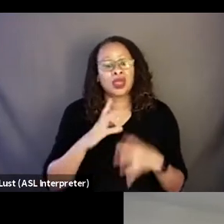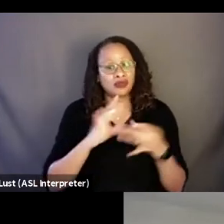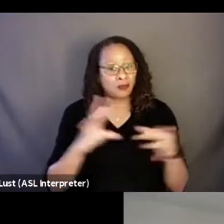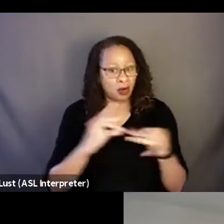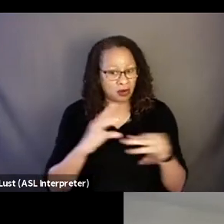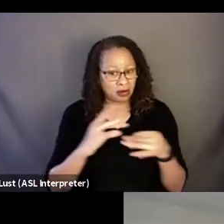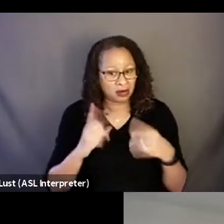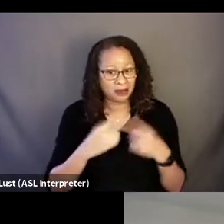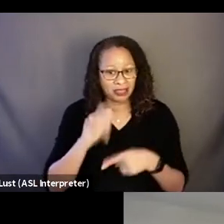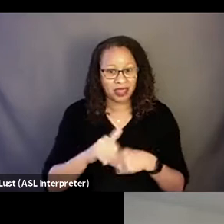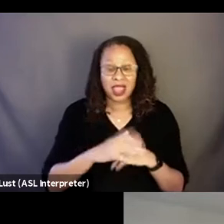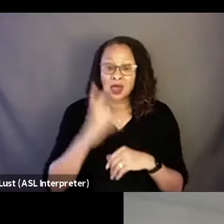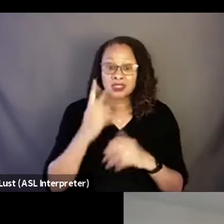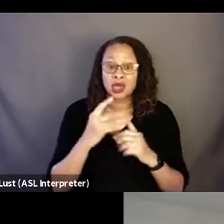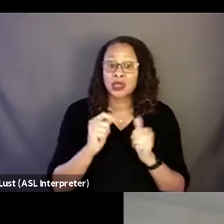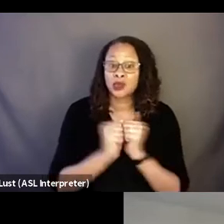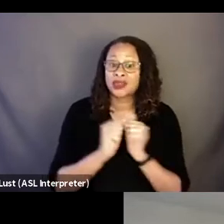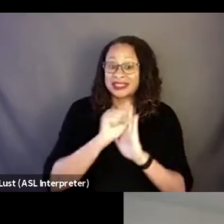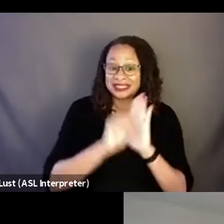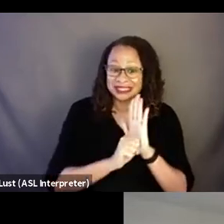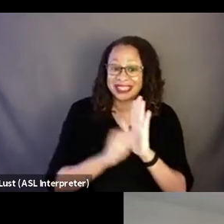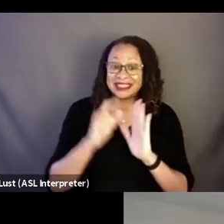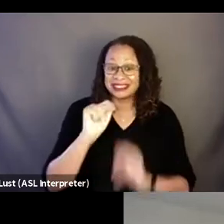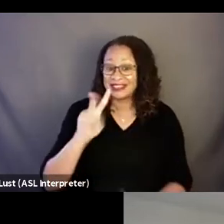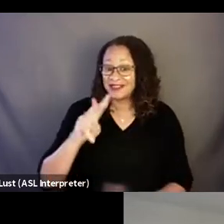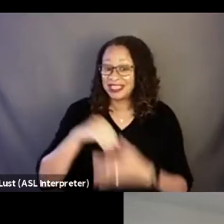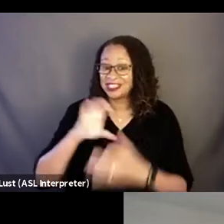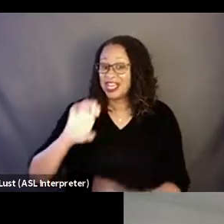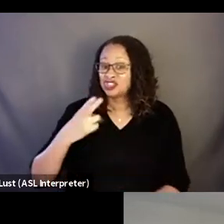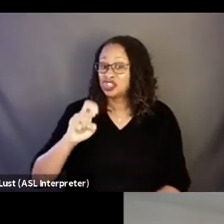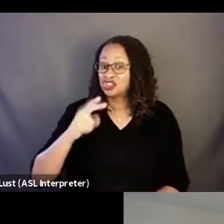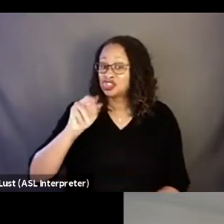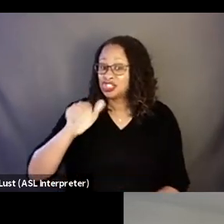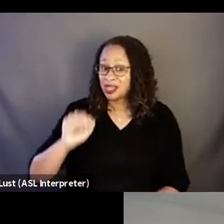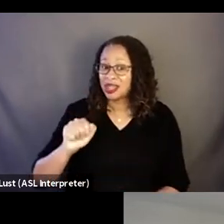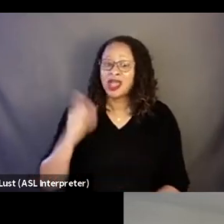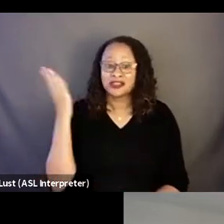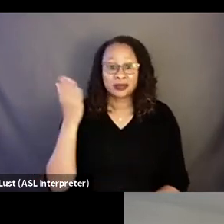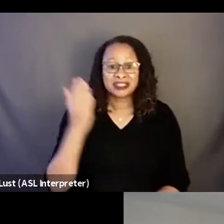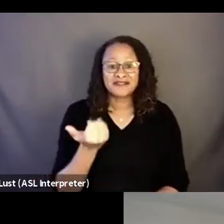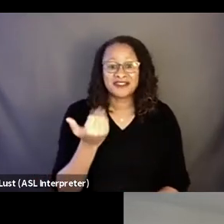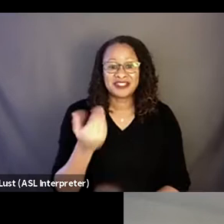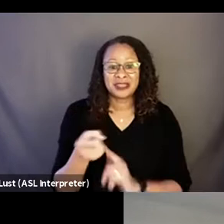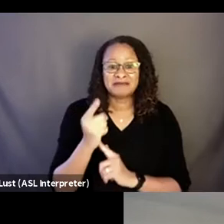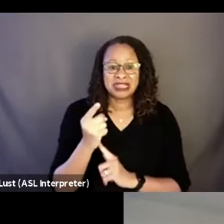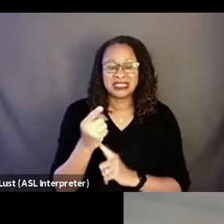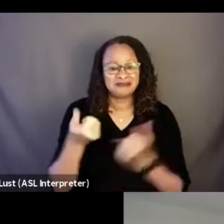And we saw this with stake television in Chechnya where they presented a 15-minute denunciation of the film